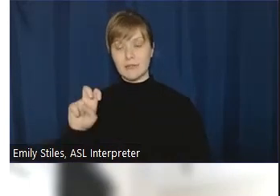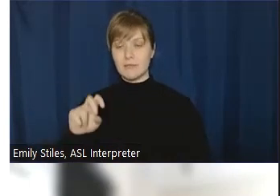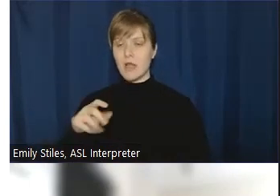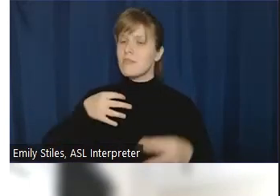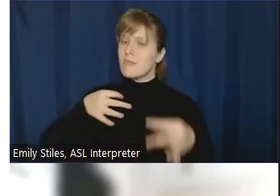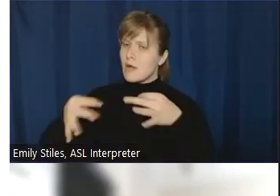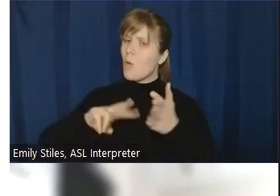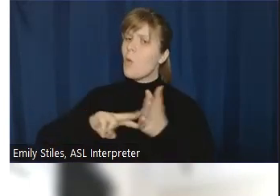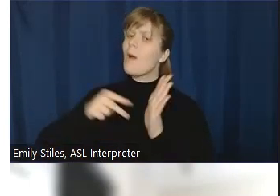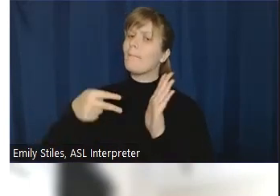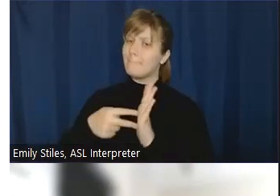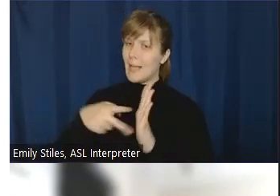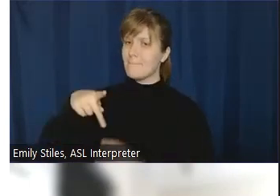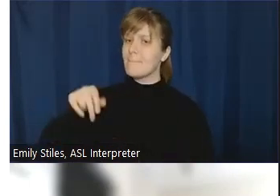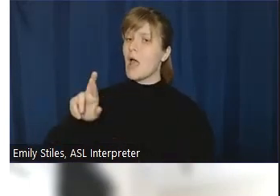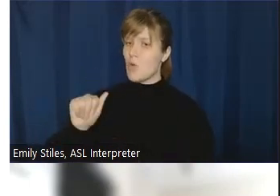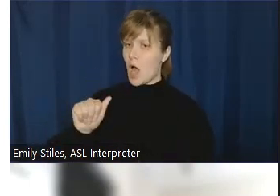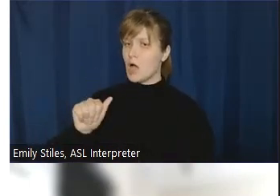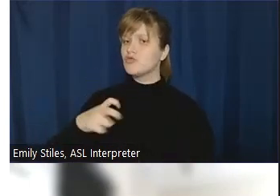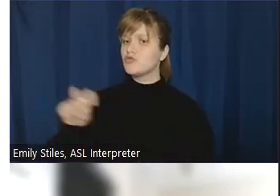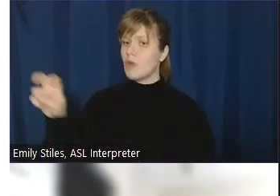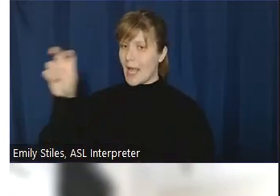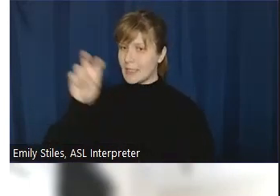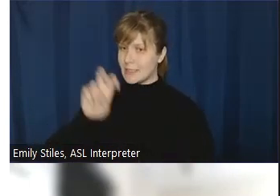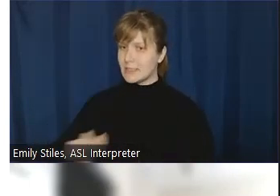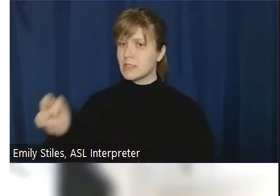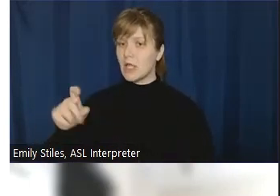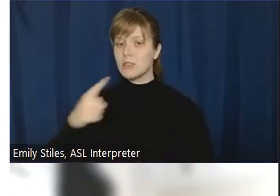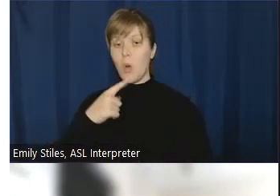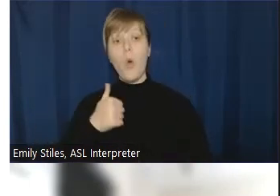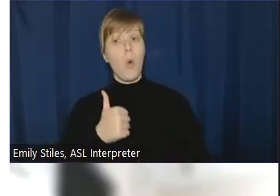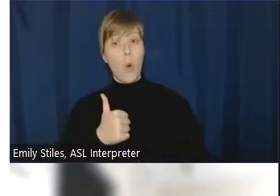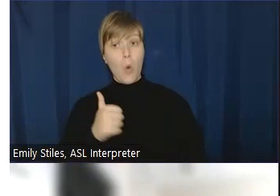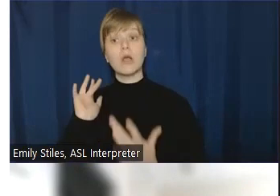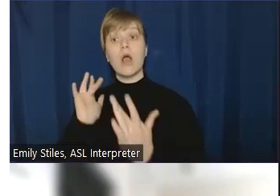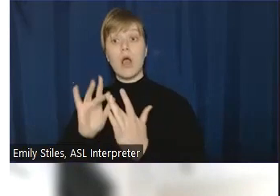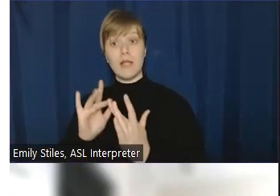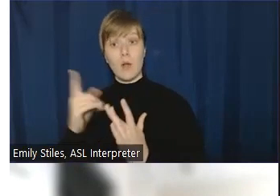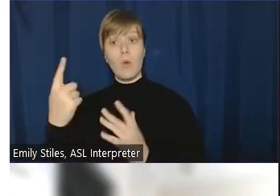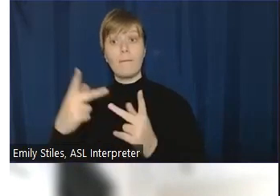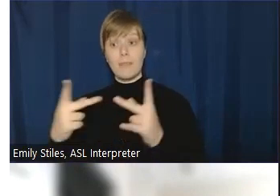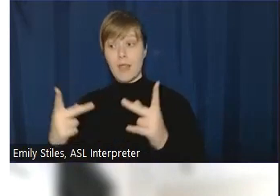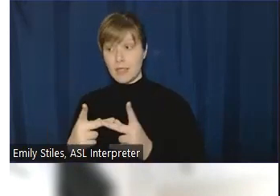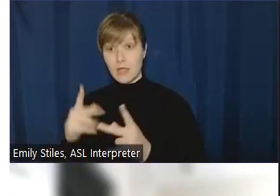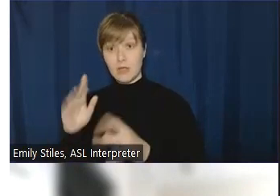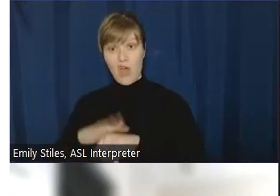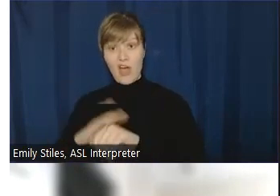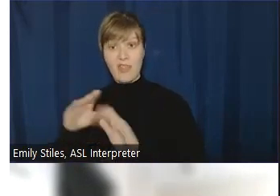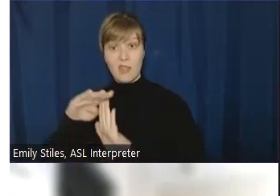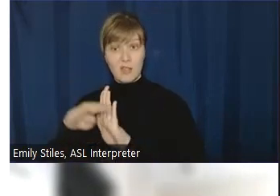and she contacted one of the places on the housing list, was approved, and now is living on her own